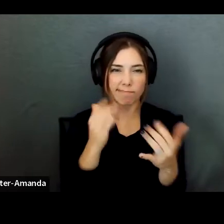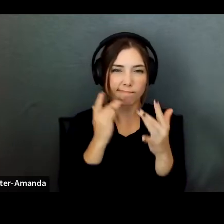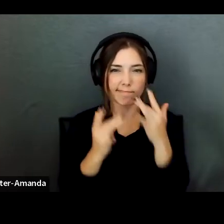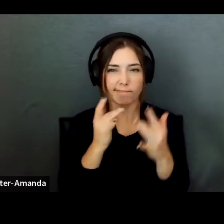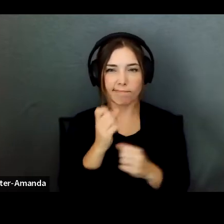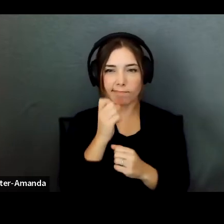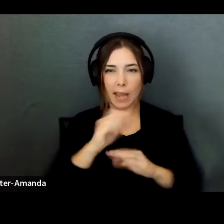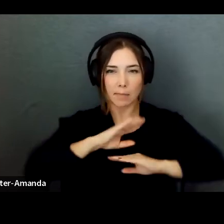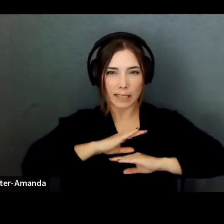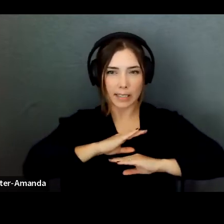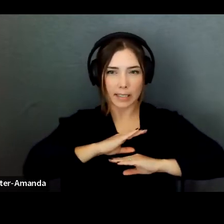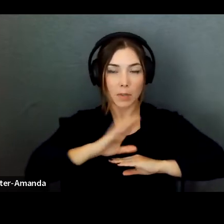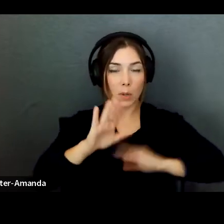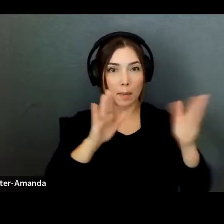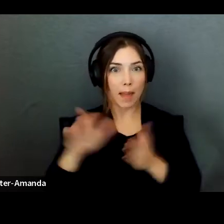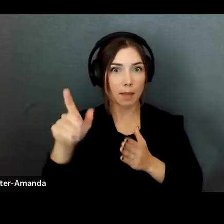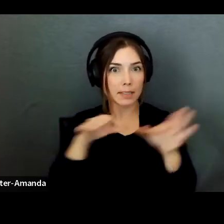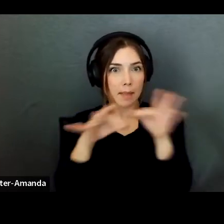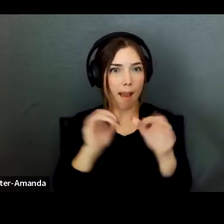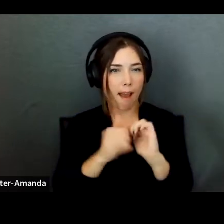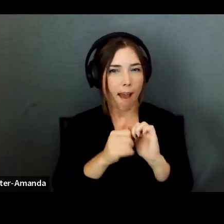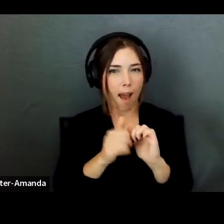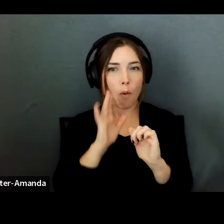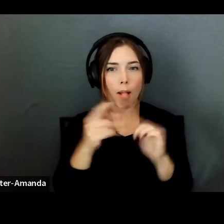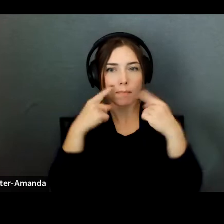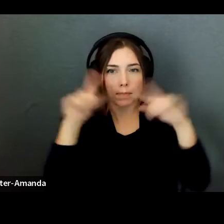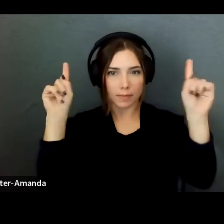They are encouraged to seek public input.